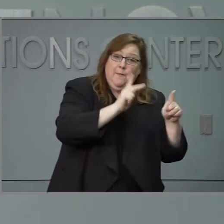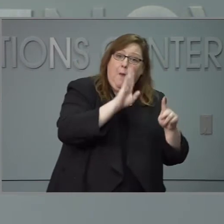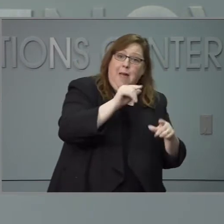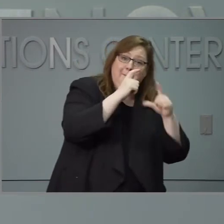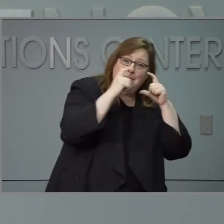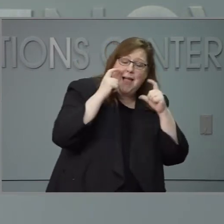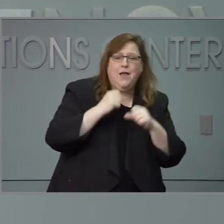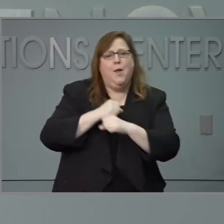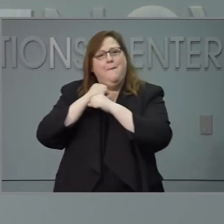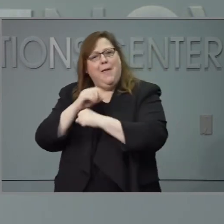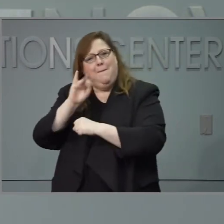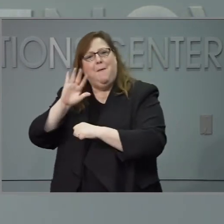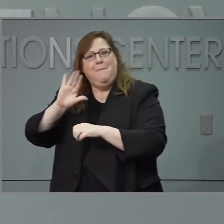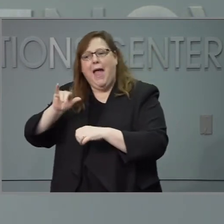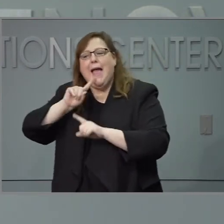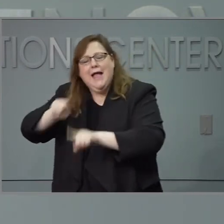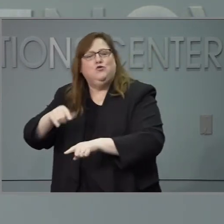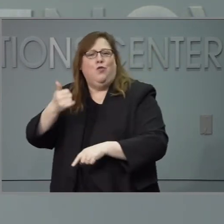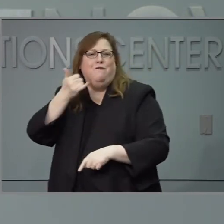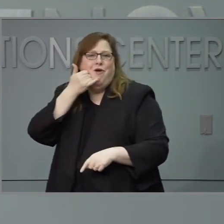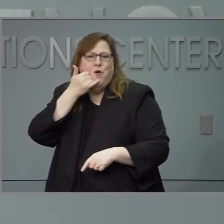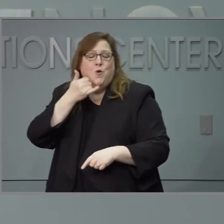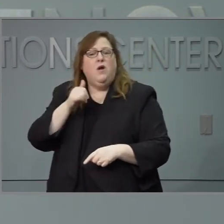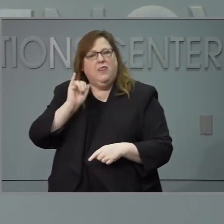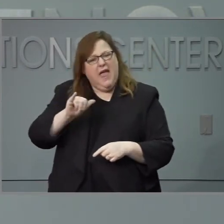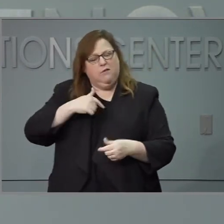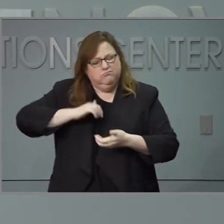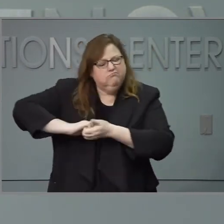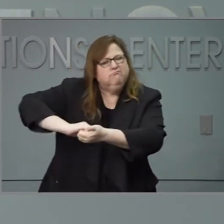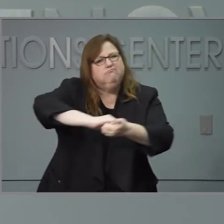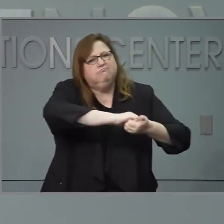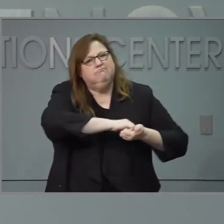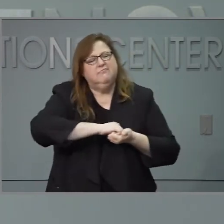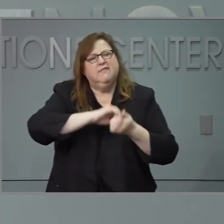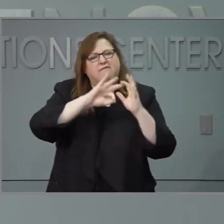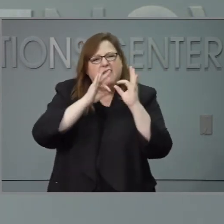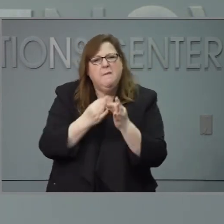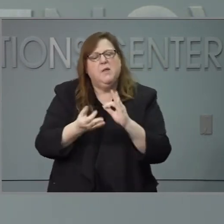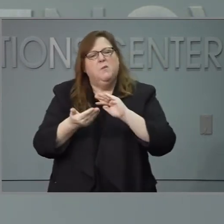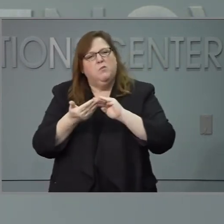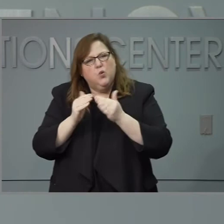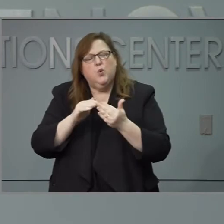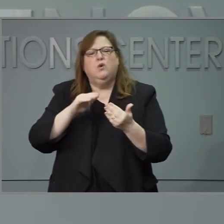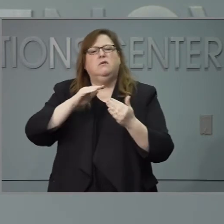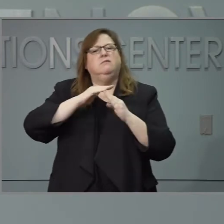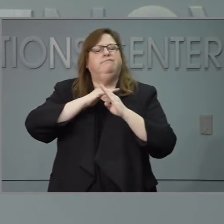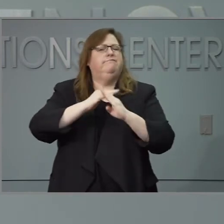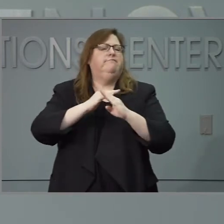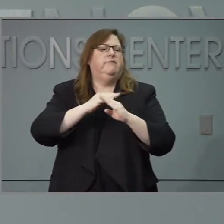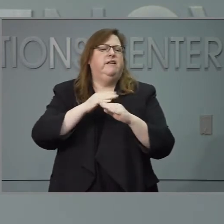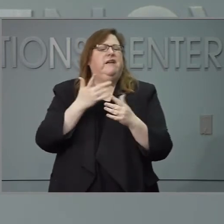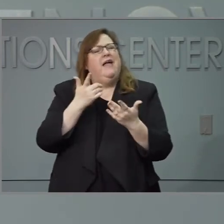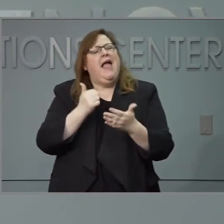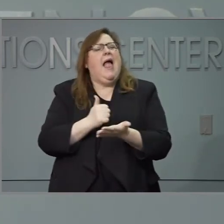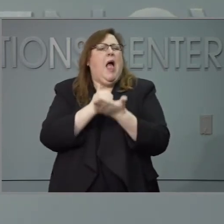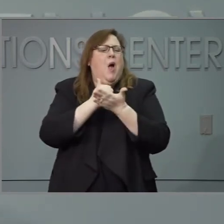DE LOS MAESTROS EN LA ESCUELA, NOSOTROS NO PODEMOS DEJAR REZAGADOS A LOS MAESTROS Y QUE SEAN LOS LÍDERES DE NUESTROS